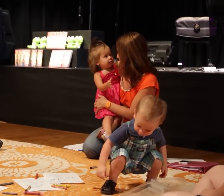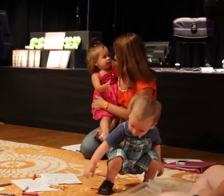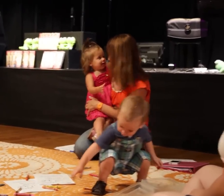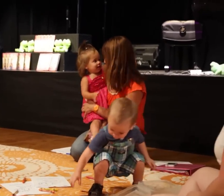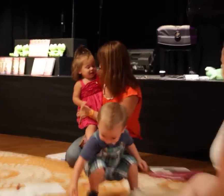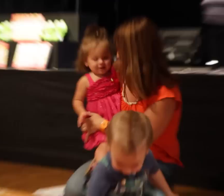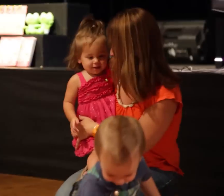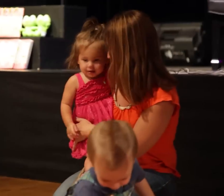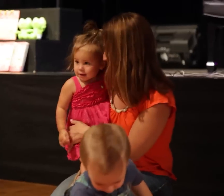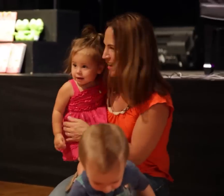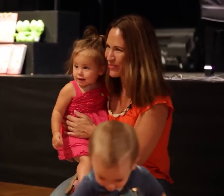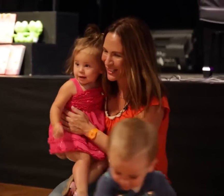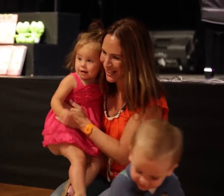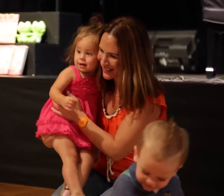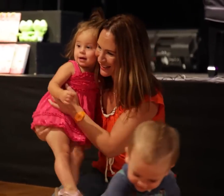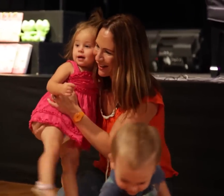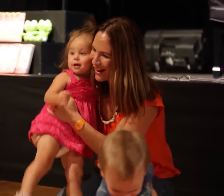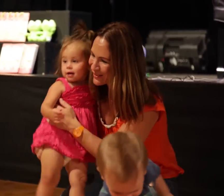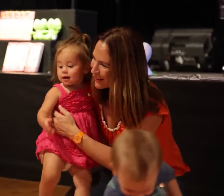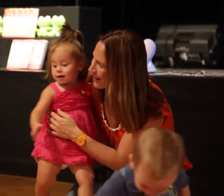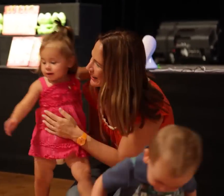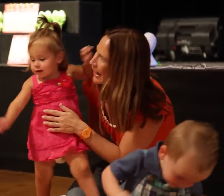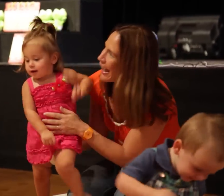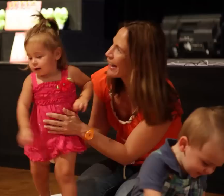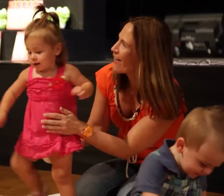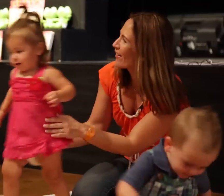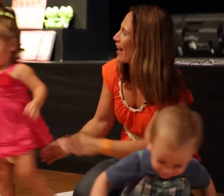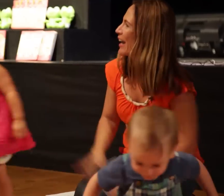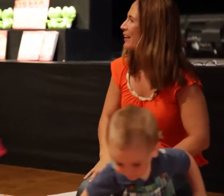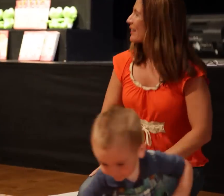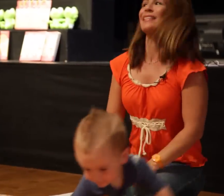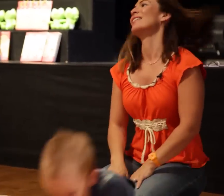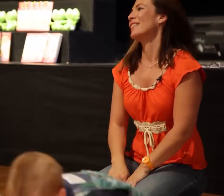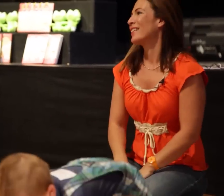Bridget, is that Leah's mommy? Hi Bridget. Hi sweetheart.